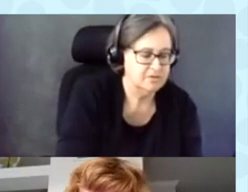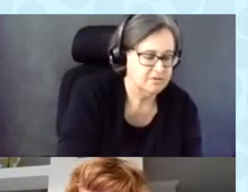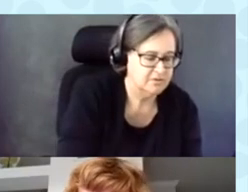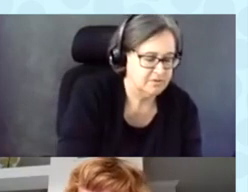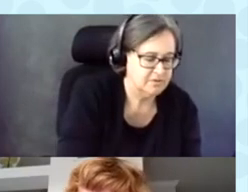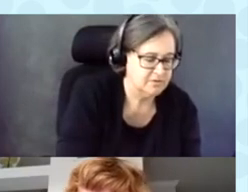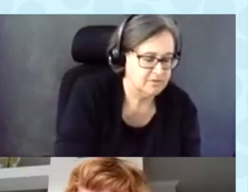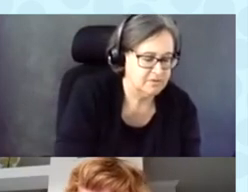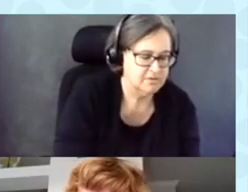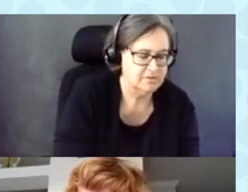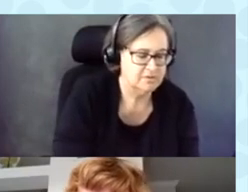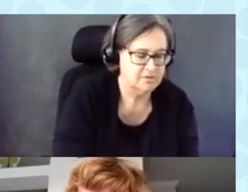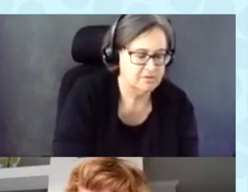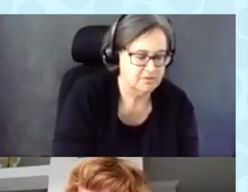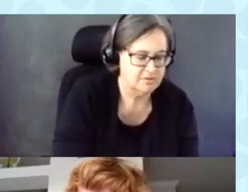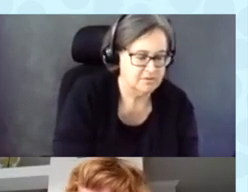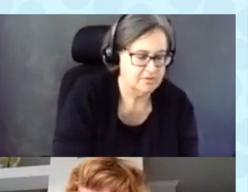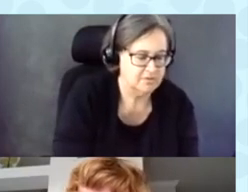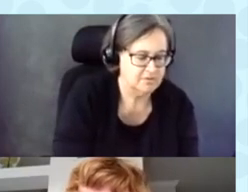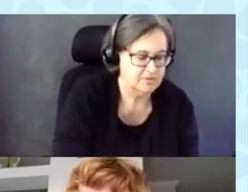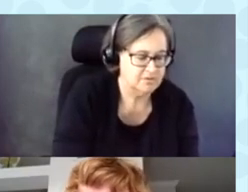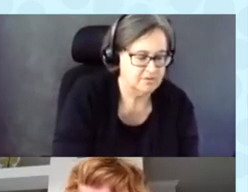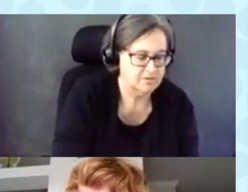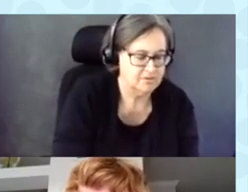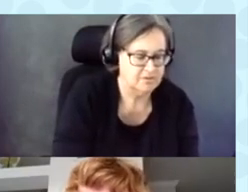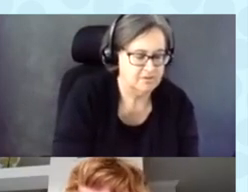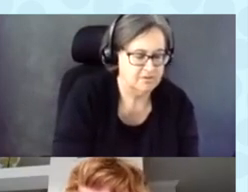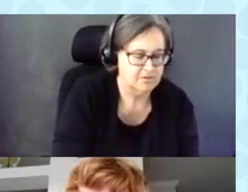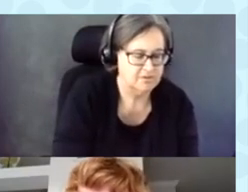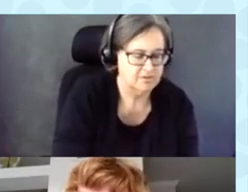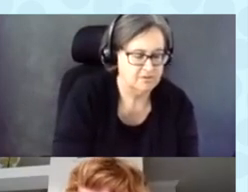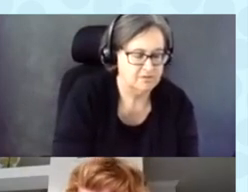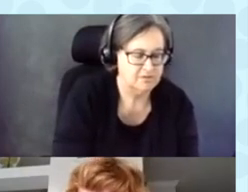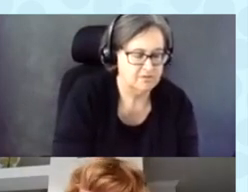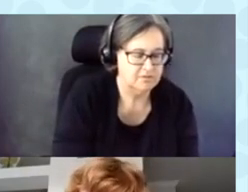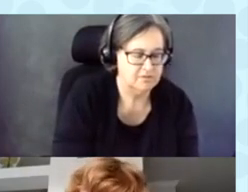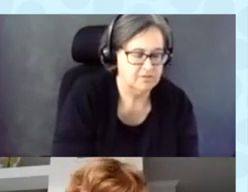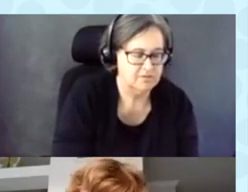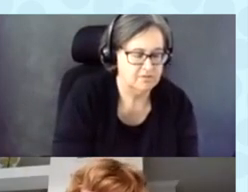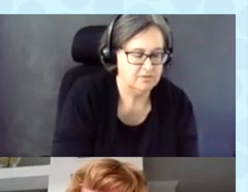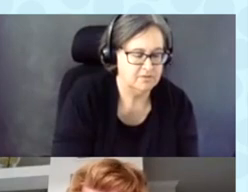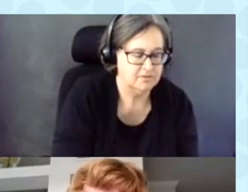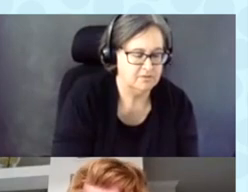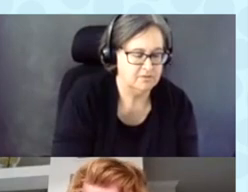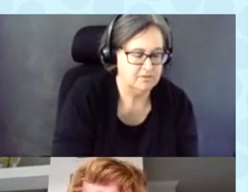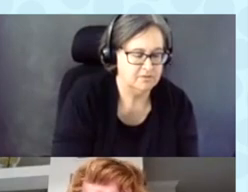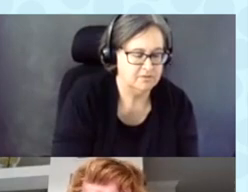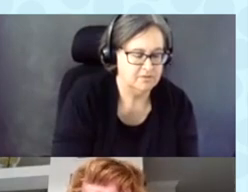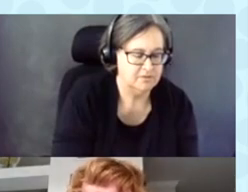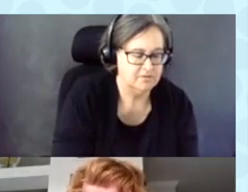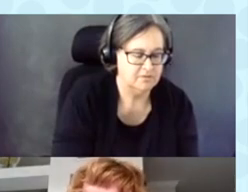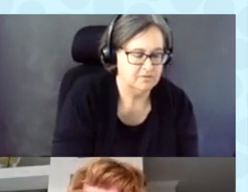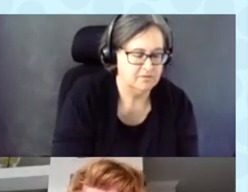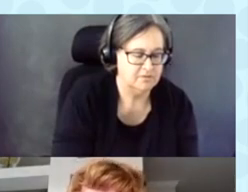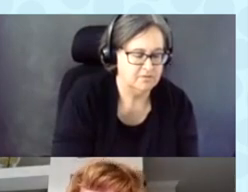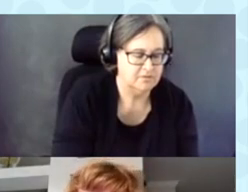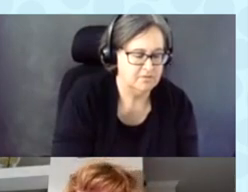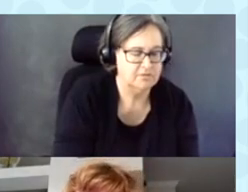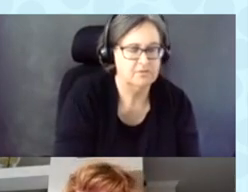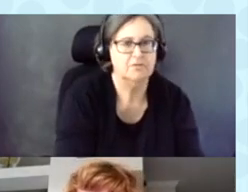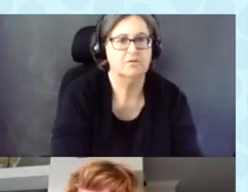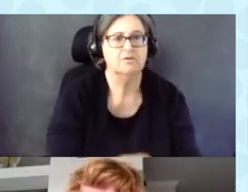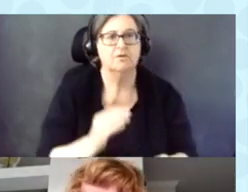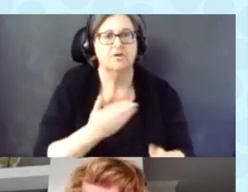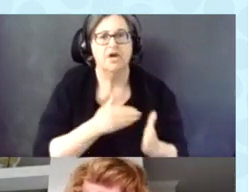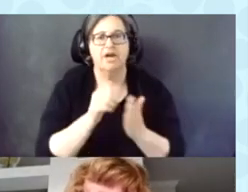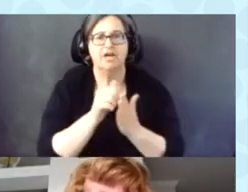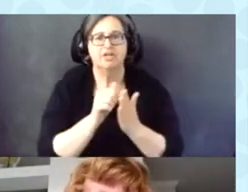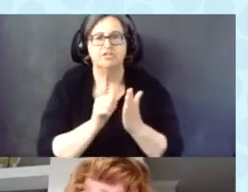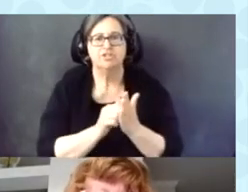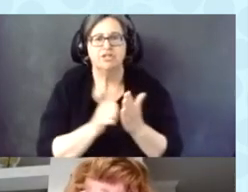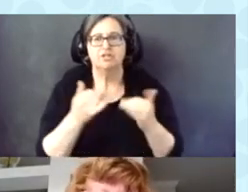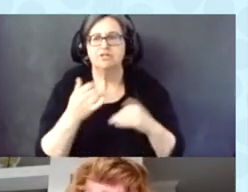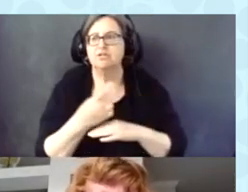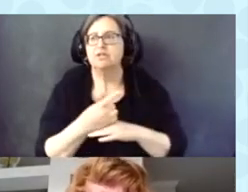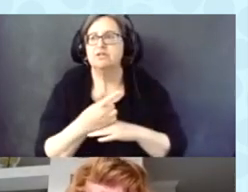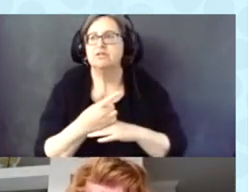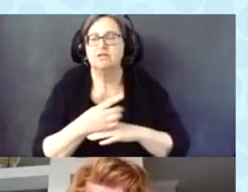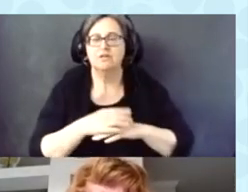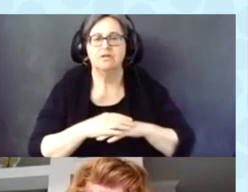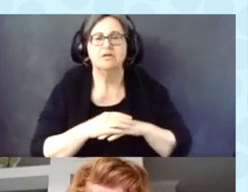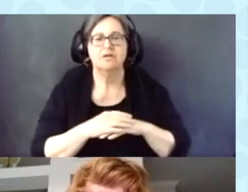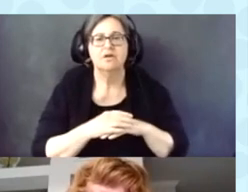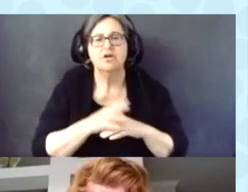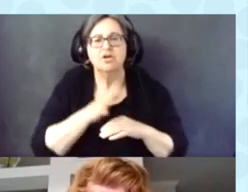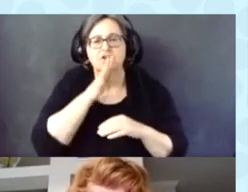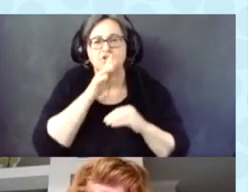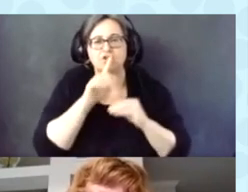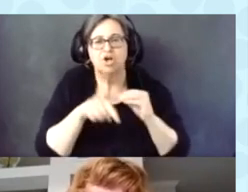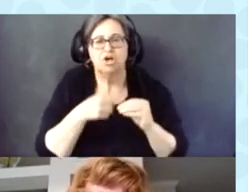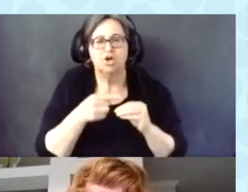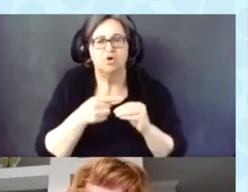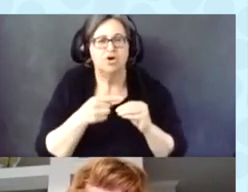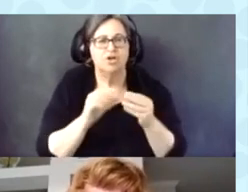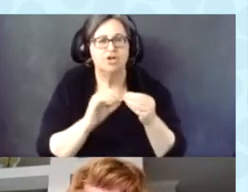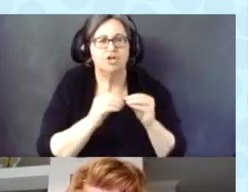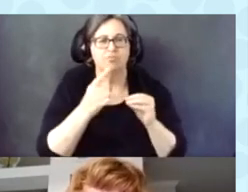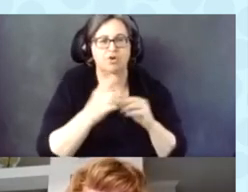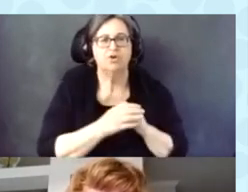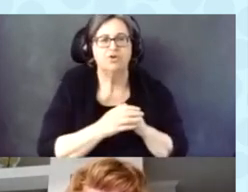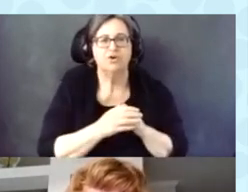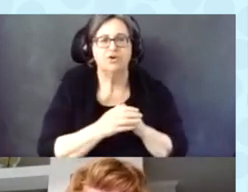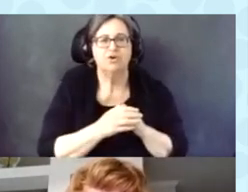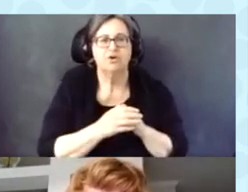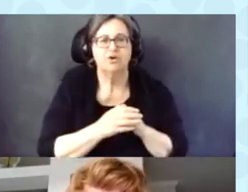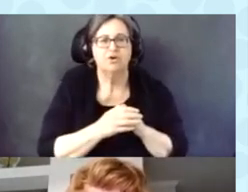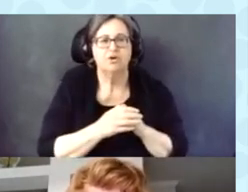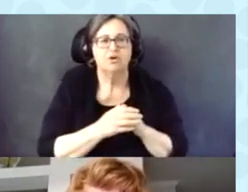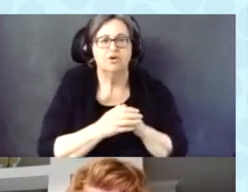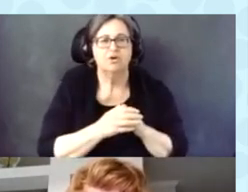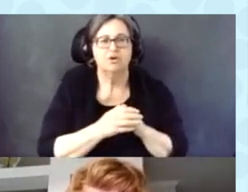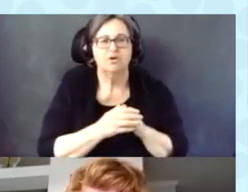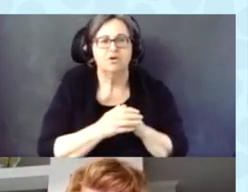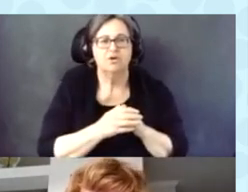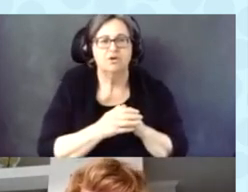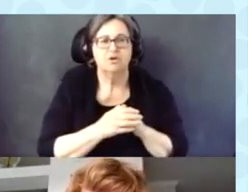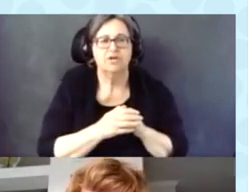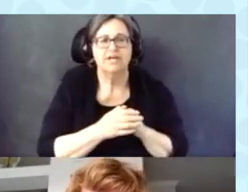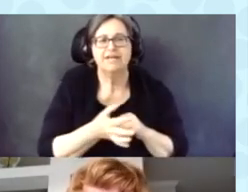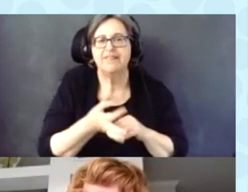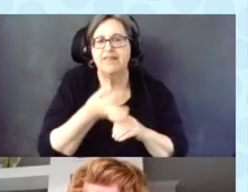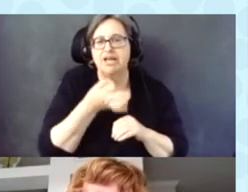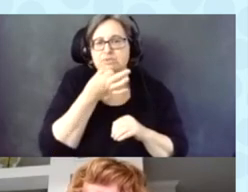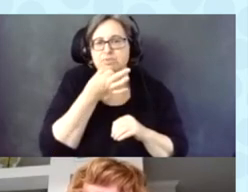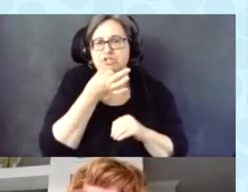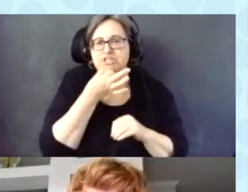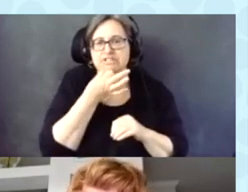Our agenda today is to talk about, number one, is to talk about the expertise